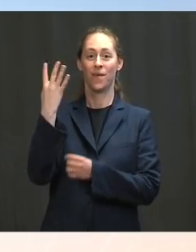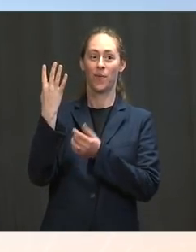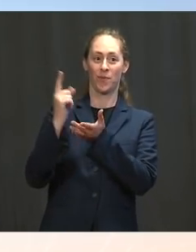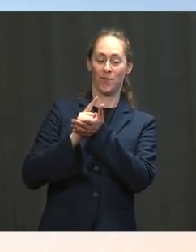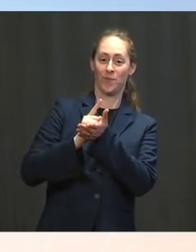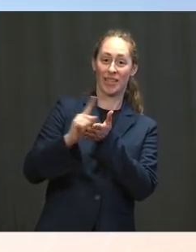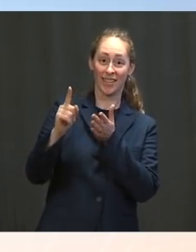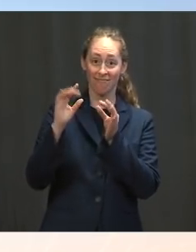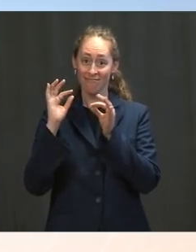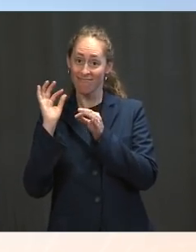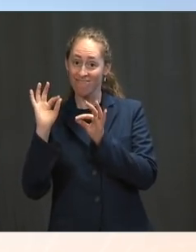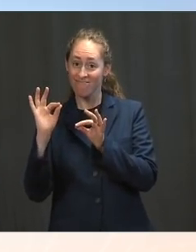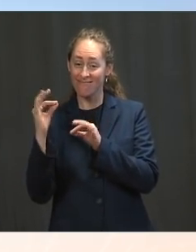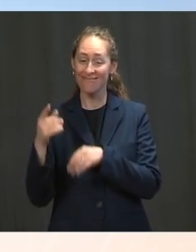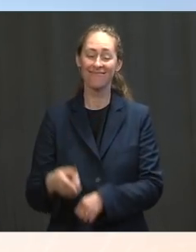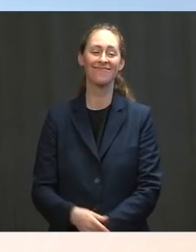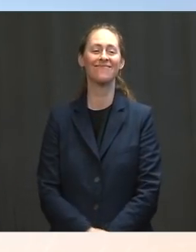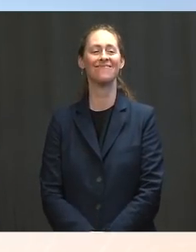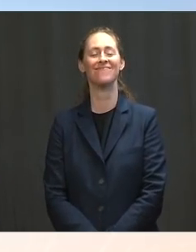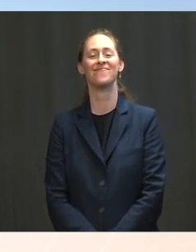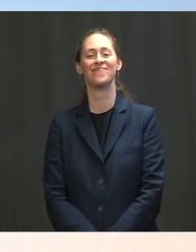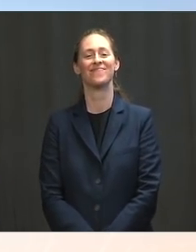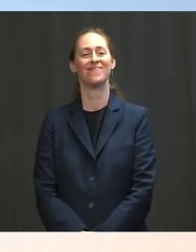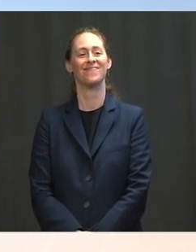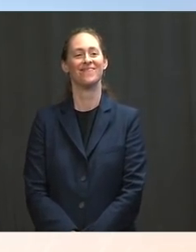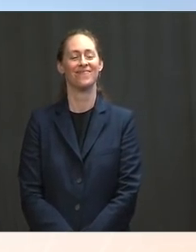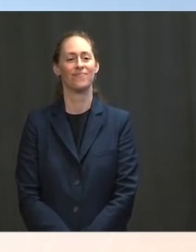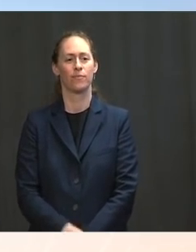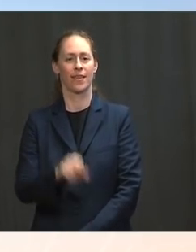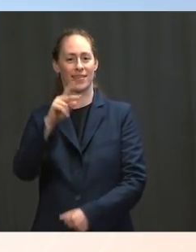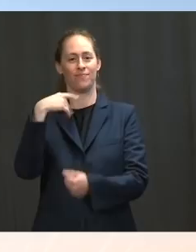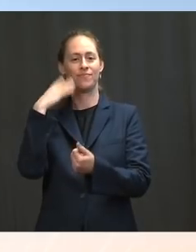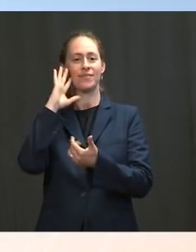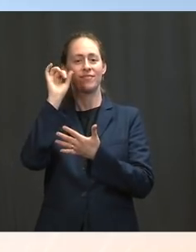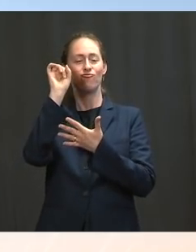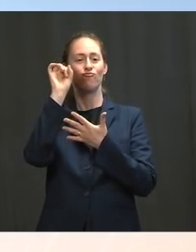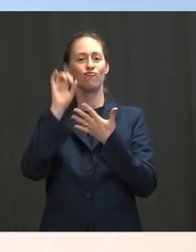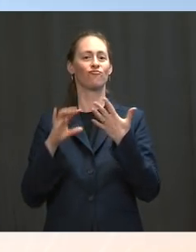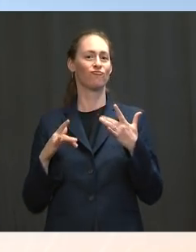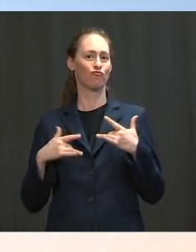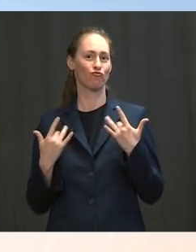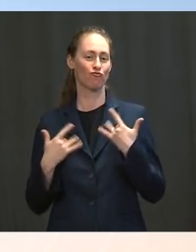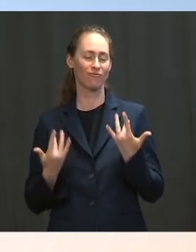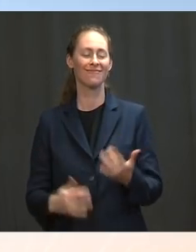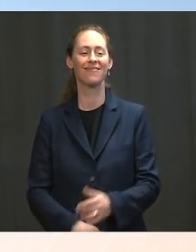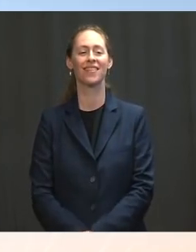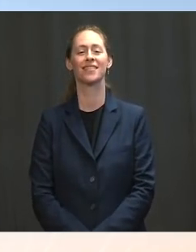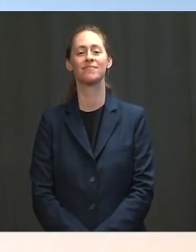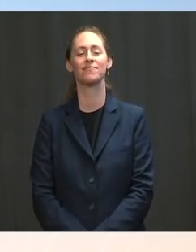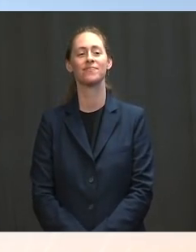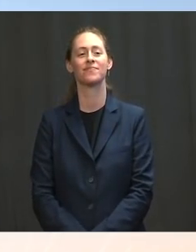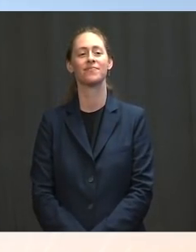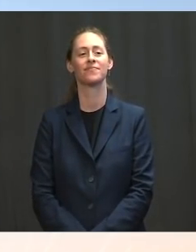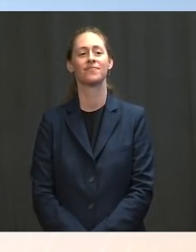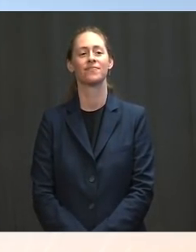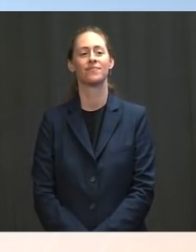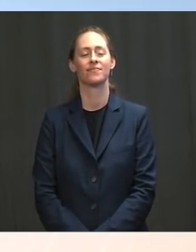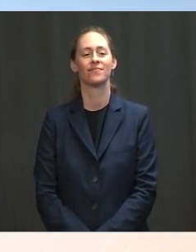Okay, a couple of updates for you all at the top here. After the President is briefed by his COVID-19